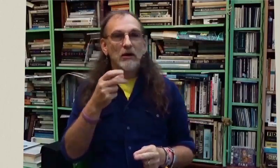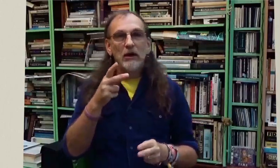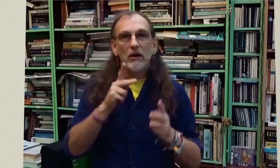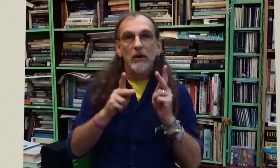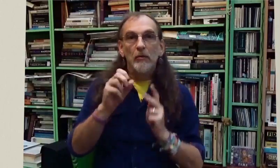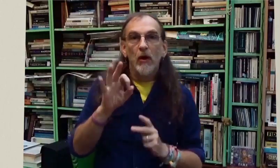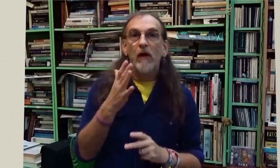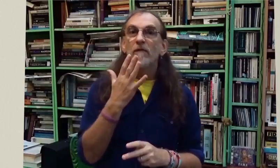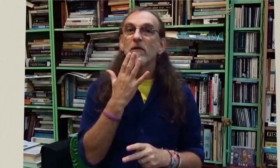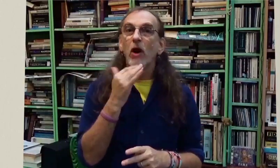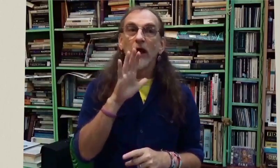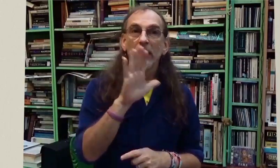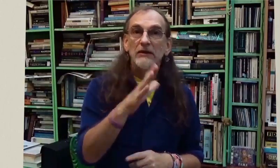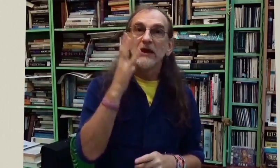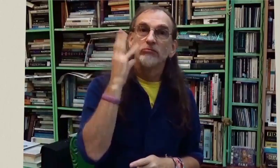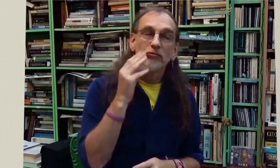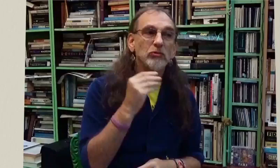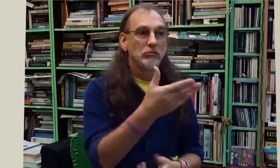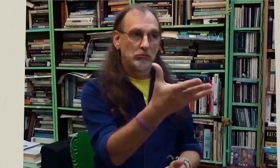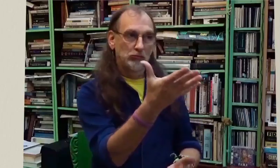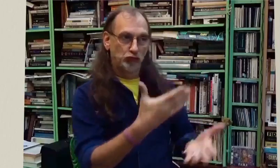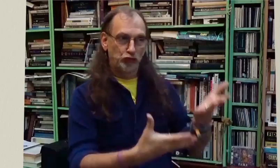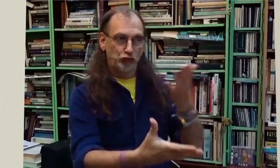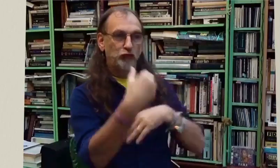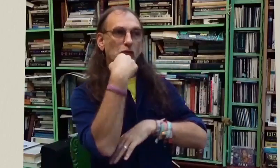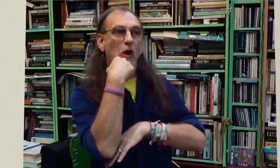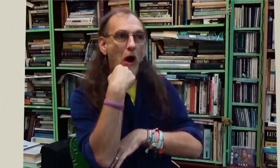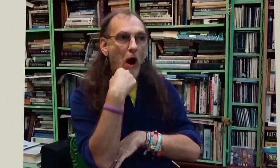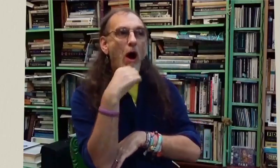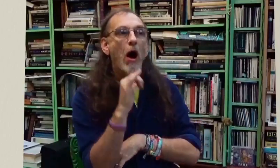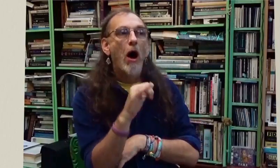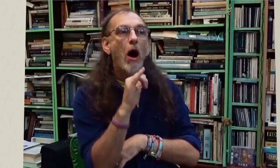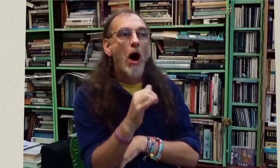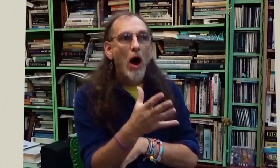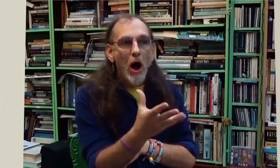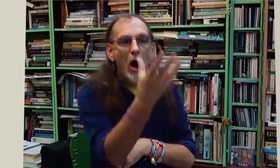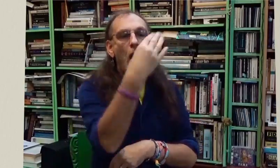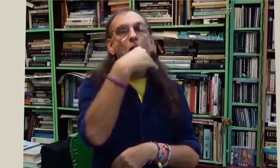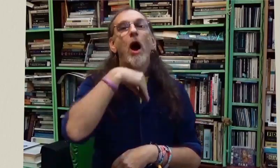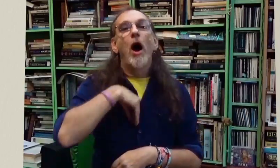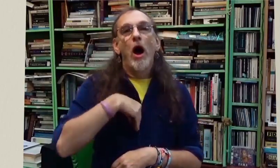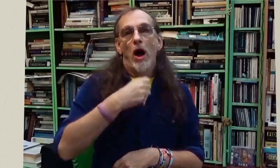To take time to understand the journey of people of color.